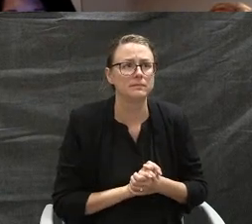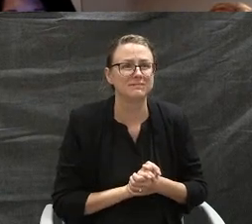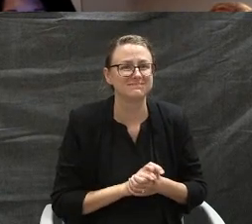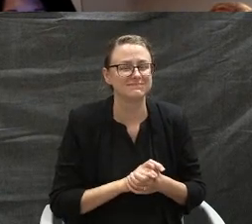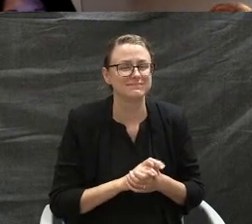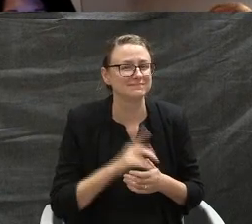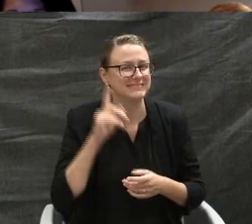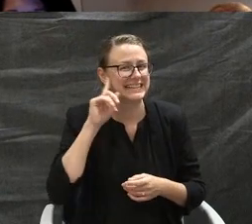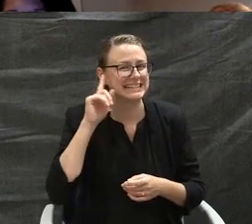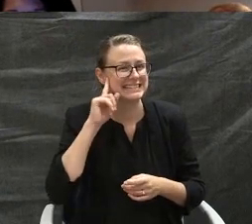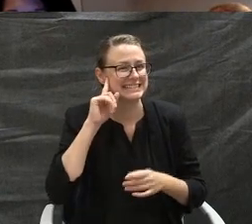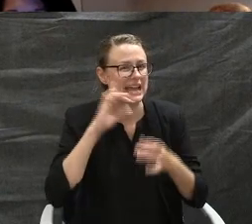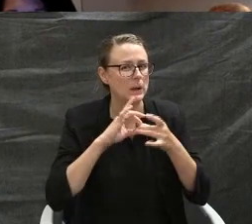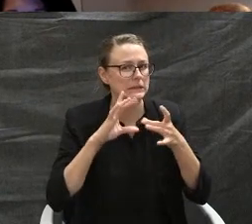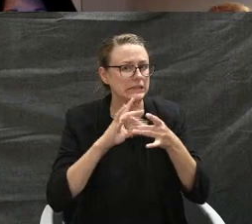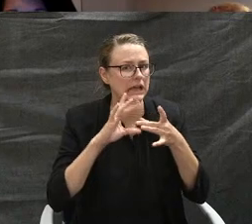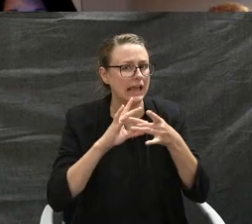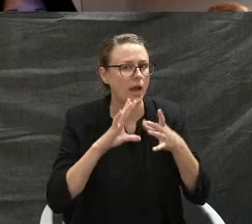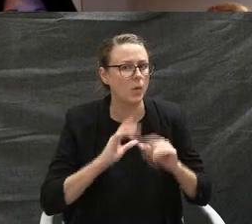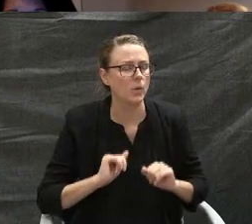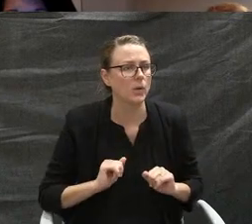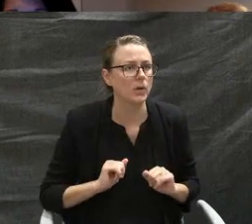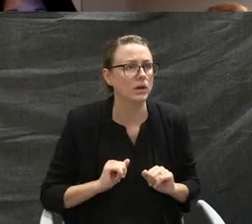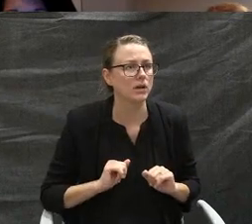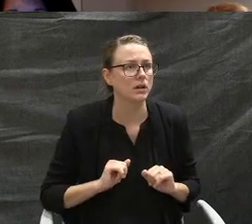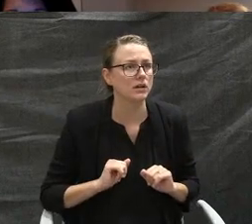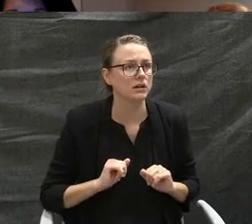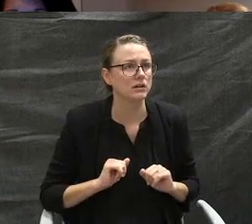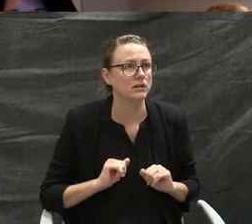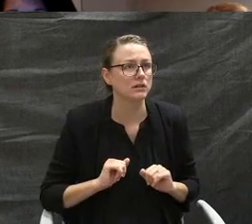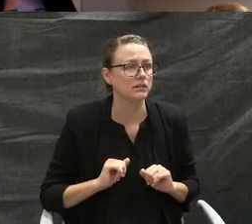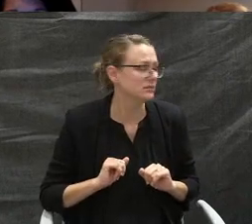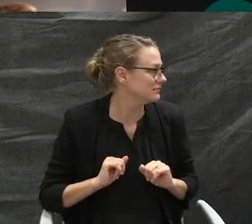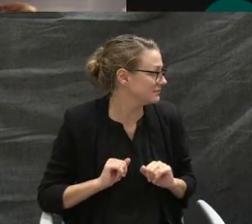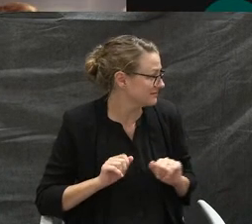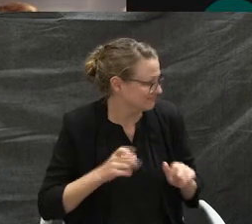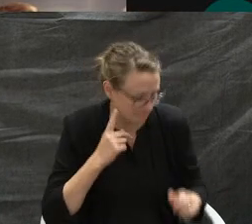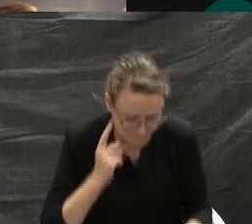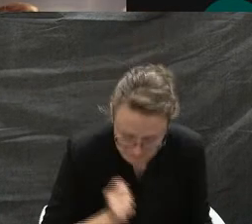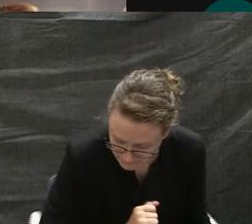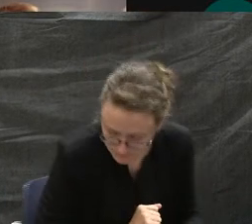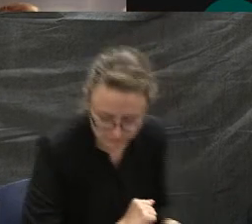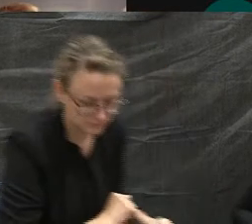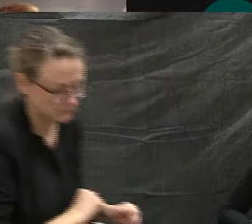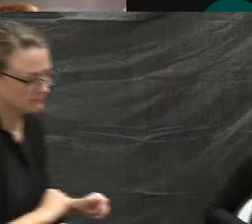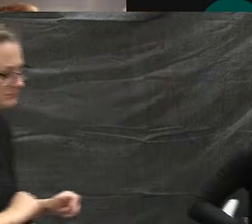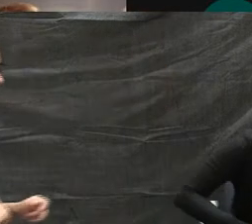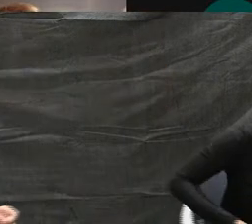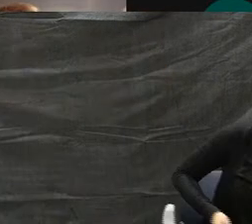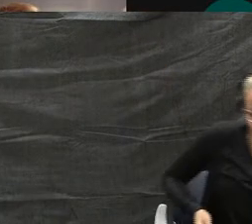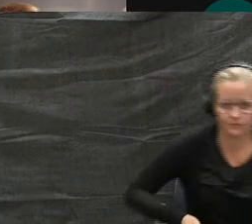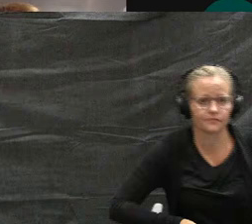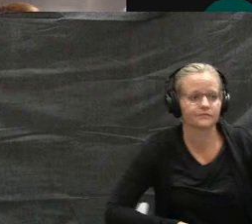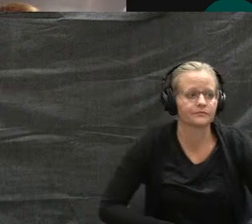With this we're doing today, drive that. Both should I make sure we have the right resources and support for those kids?